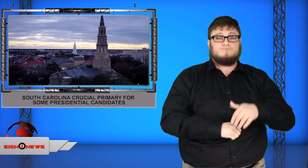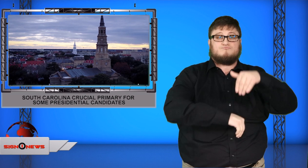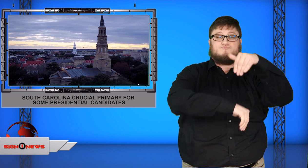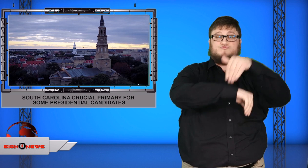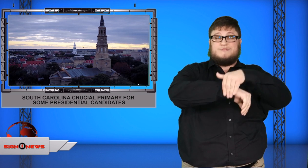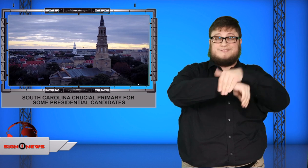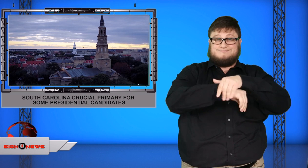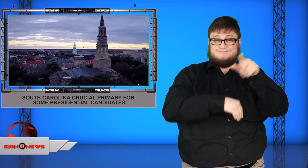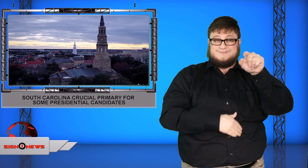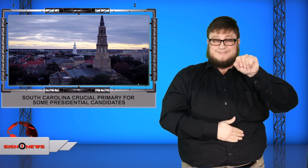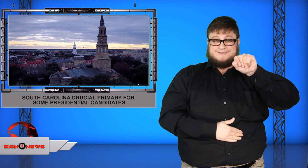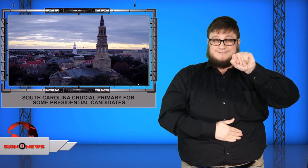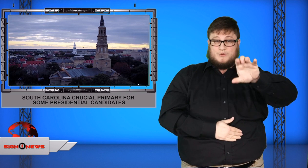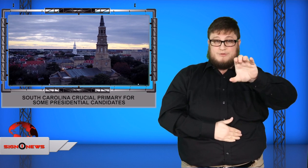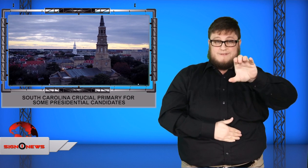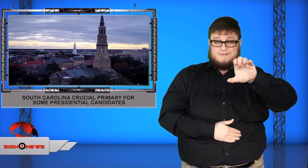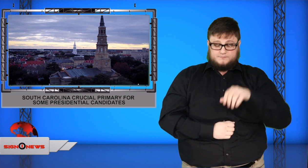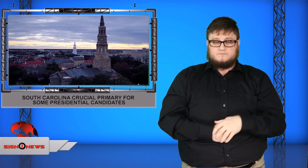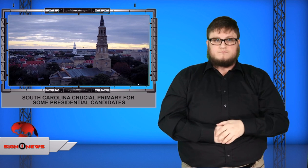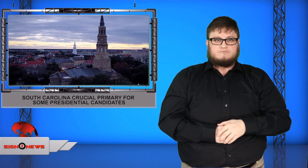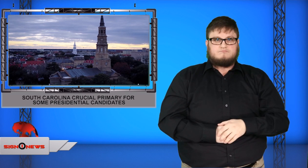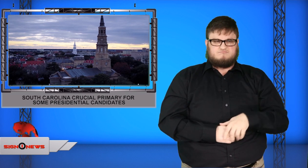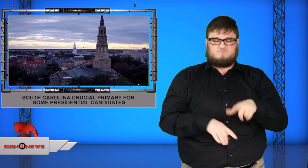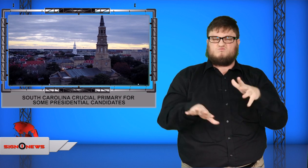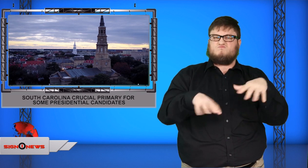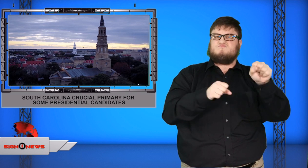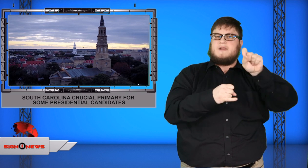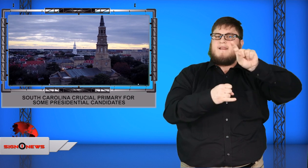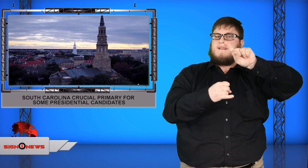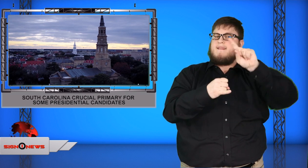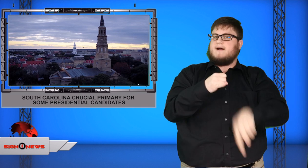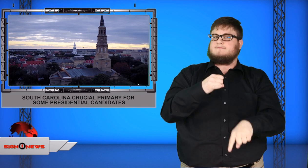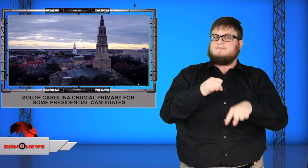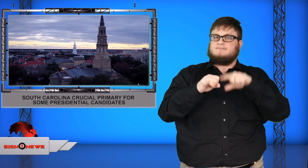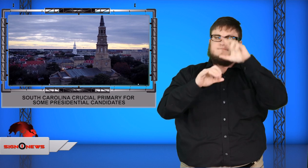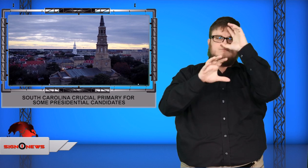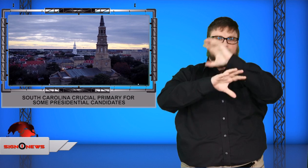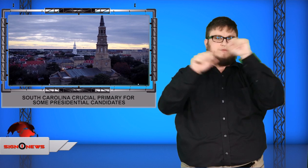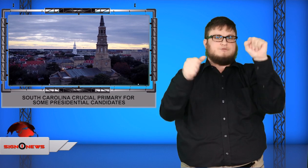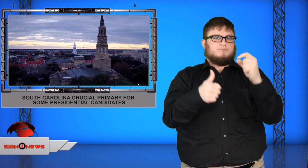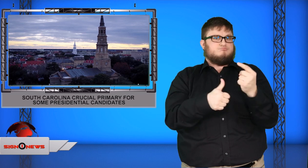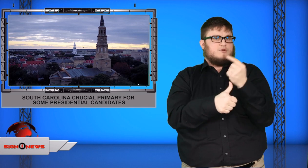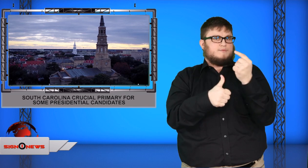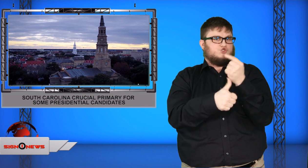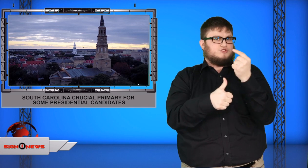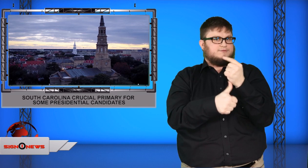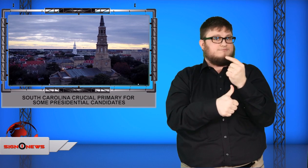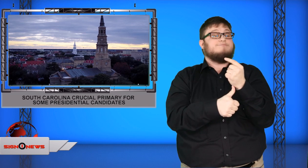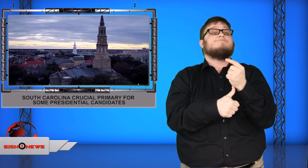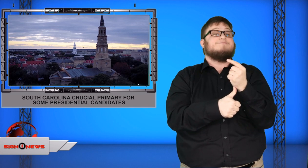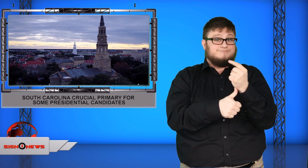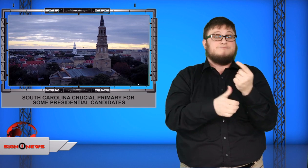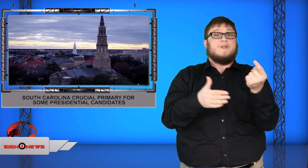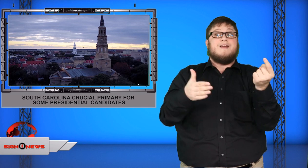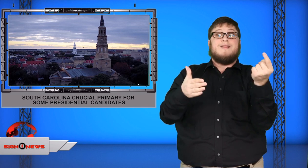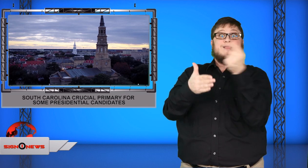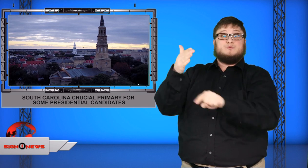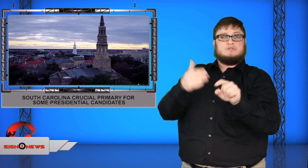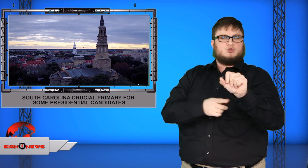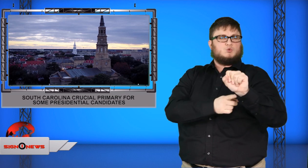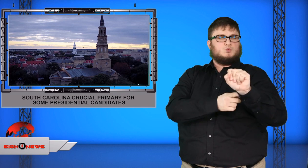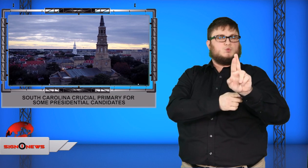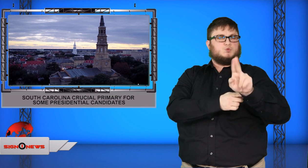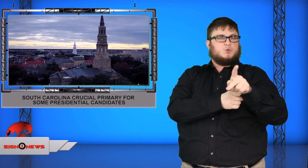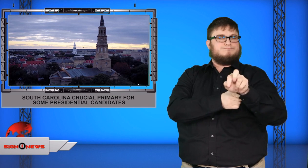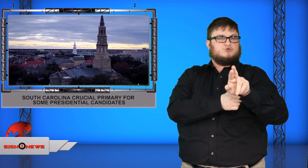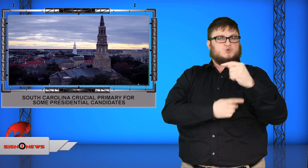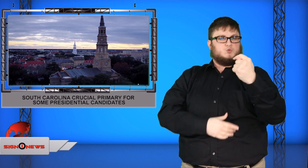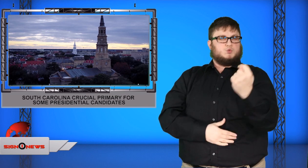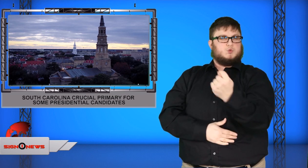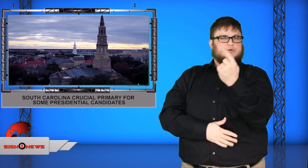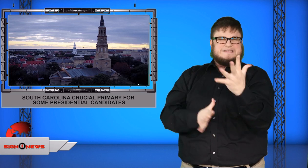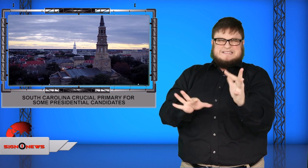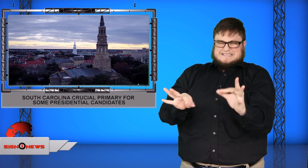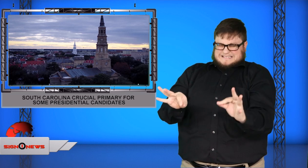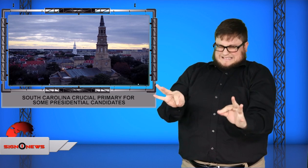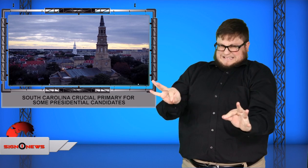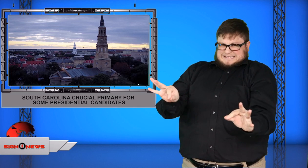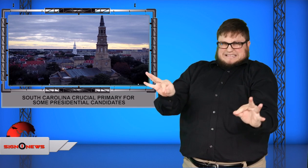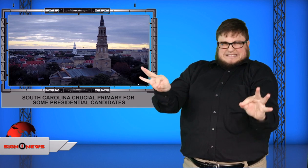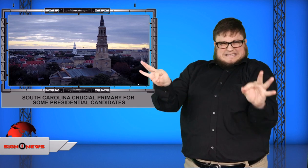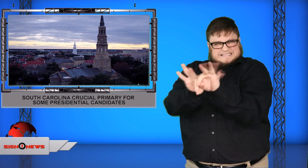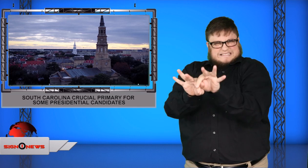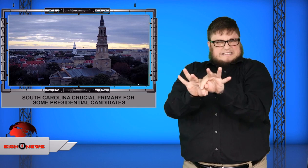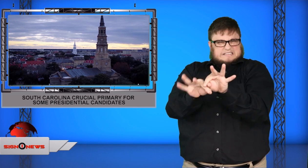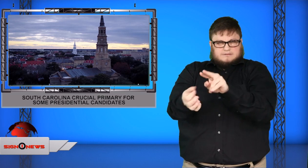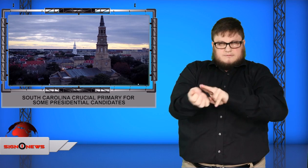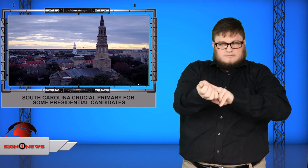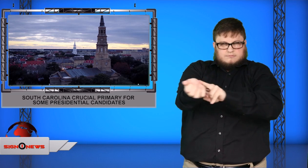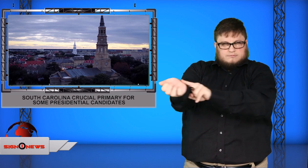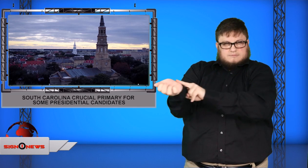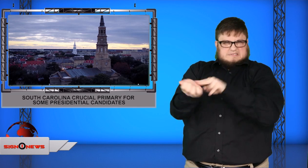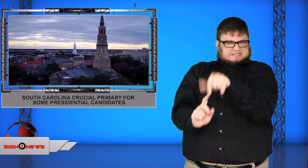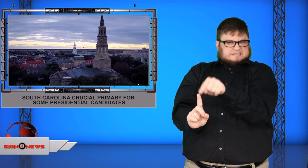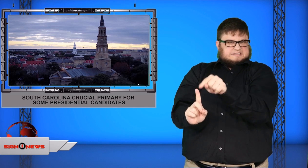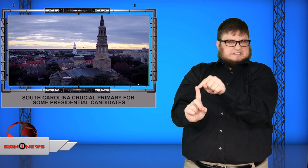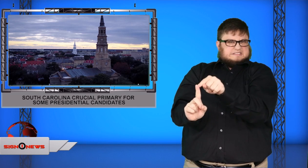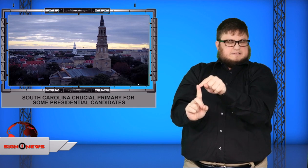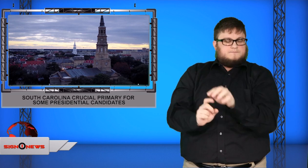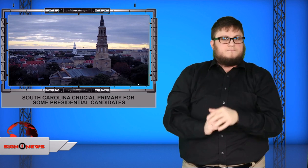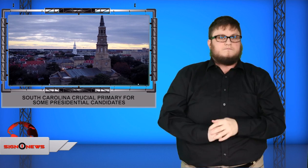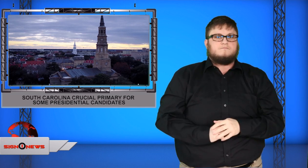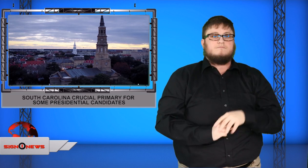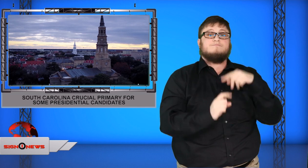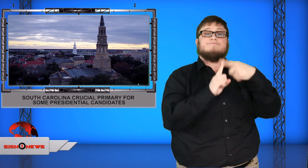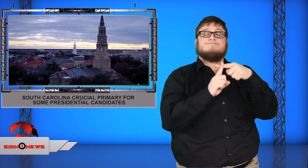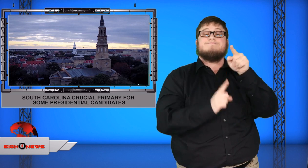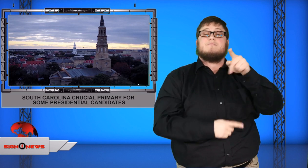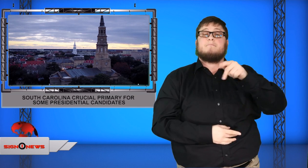South Carolina holds the latest presidential primary before super Tuesday.